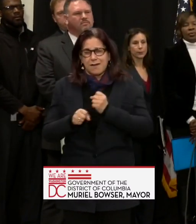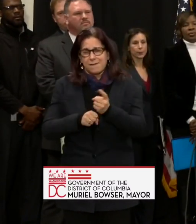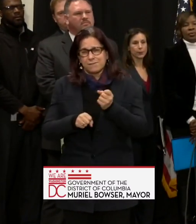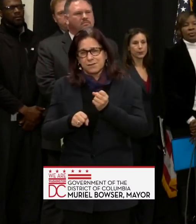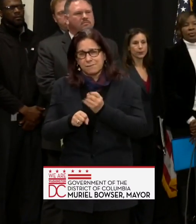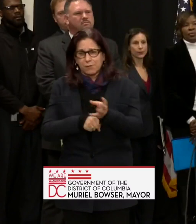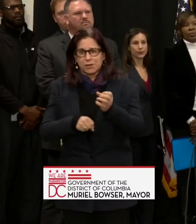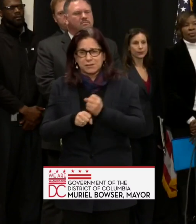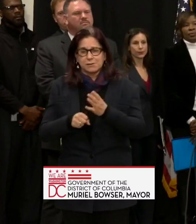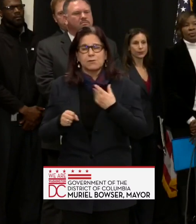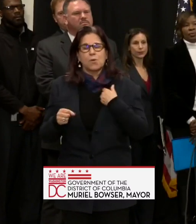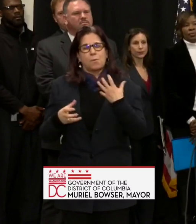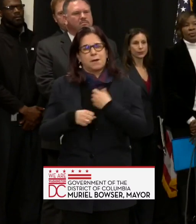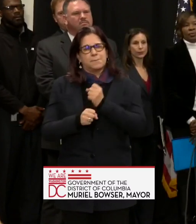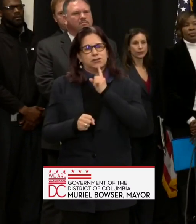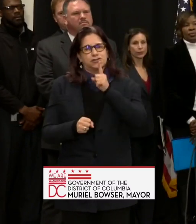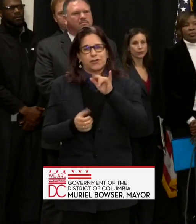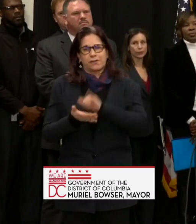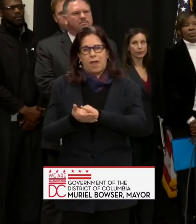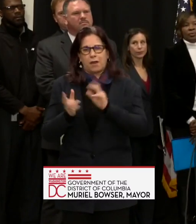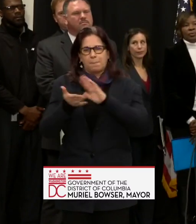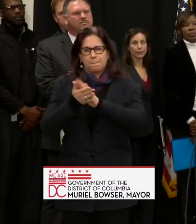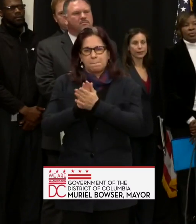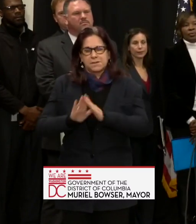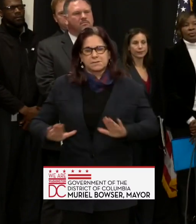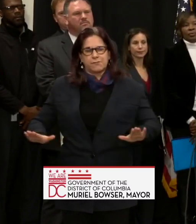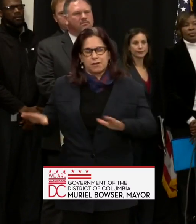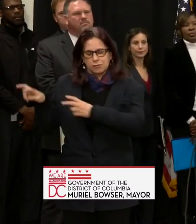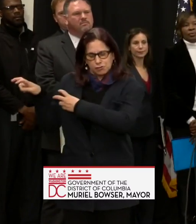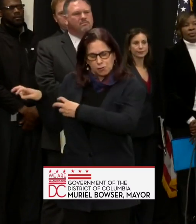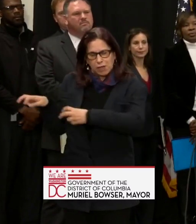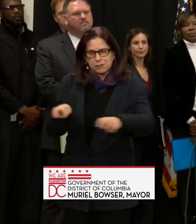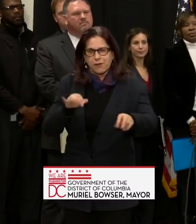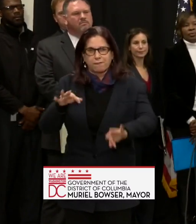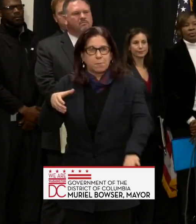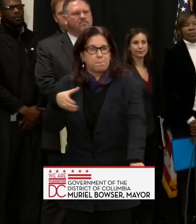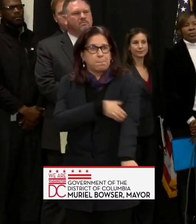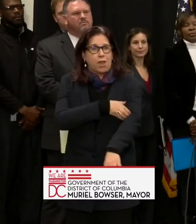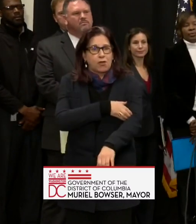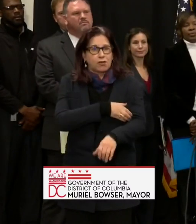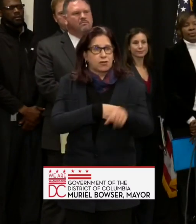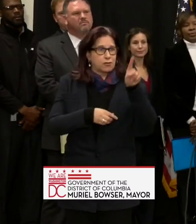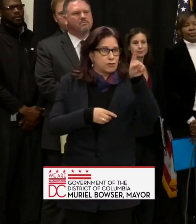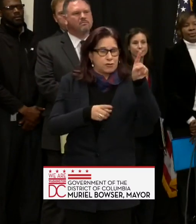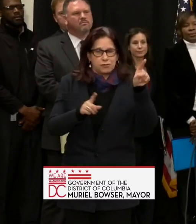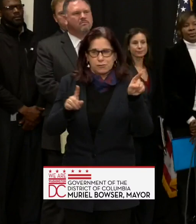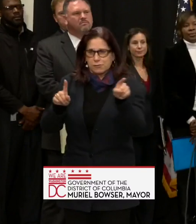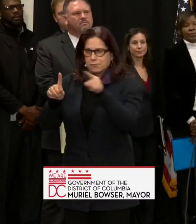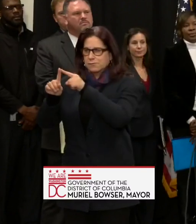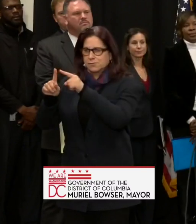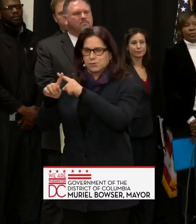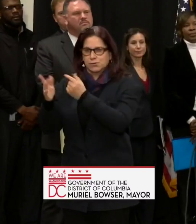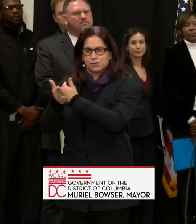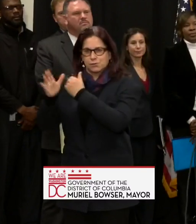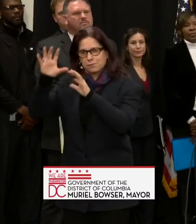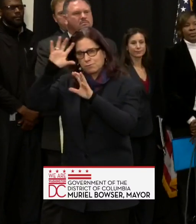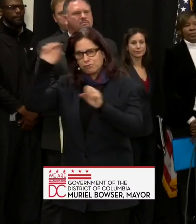THAT IS THE HALL MARK OF OUR DEMOCRACY SO SINCE APRIL MY ADMINISTRATION HAS BEEN WORKING CLOSELY WITH OUR FEDERAL, LOCAL